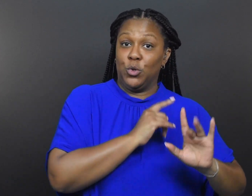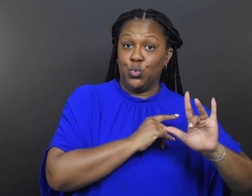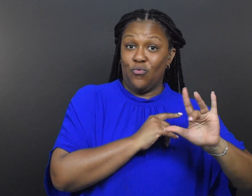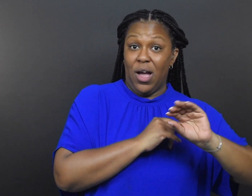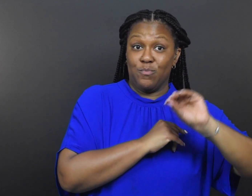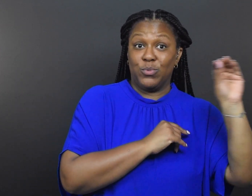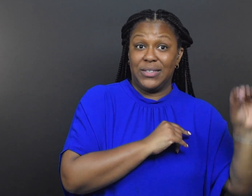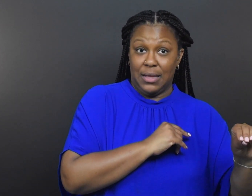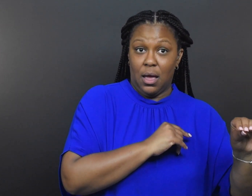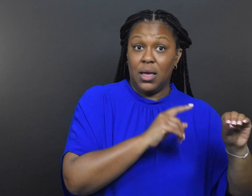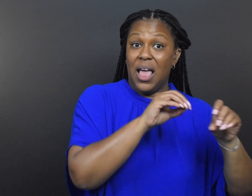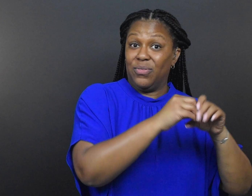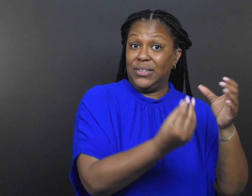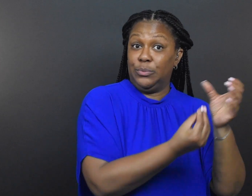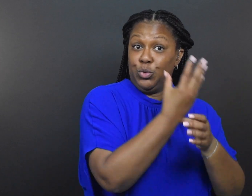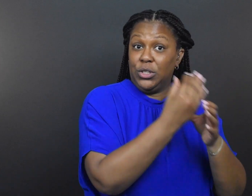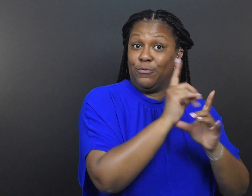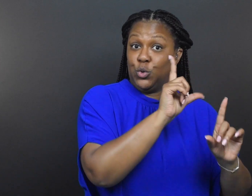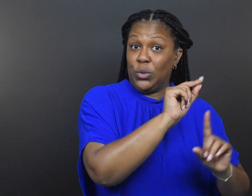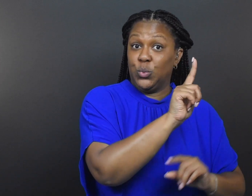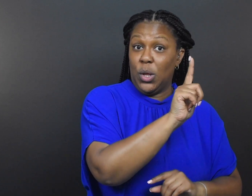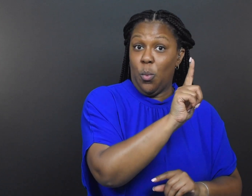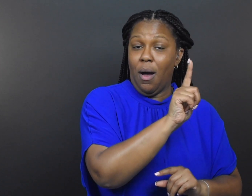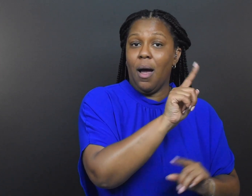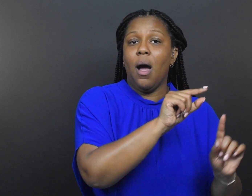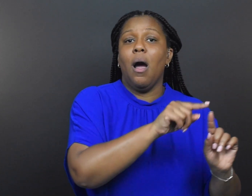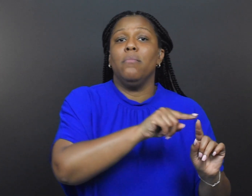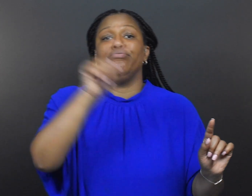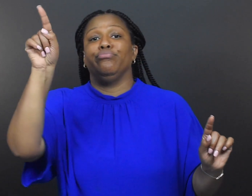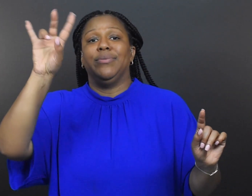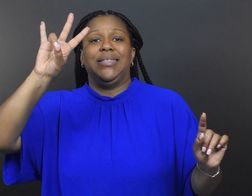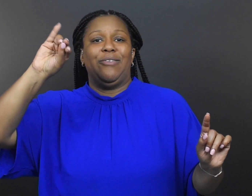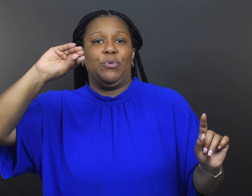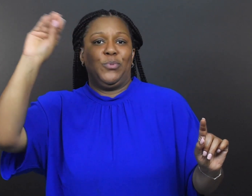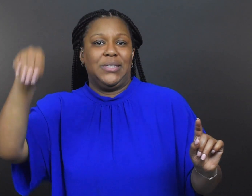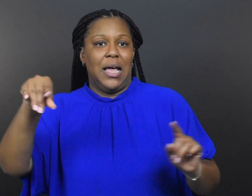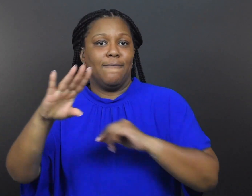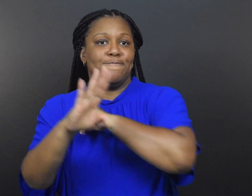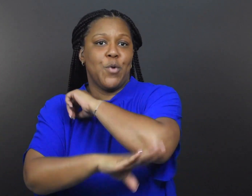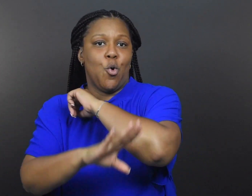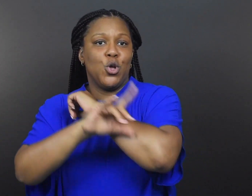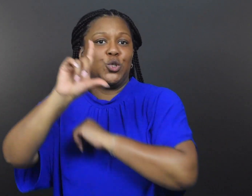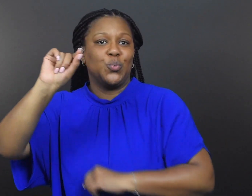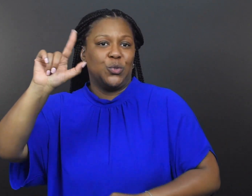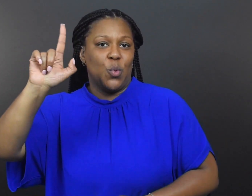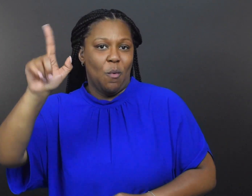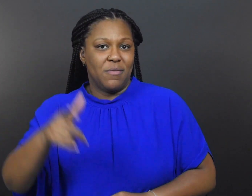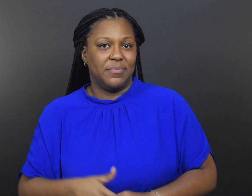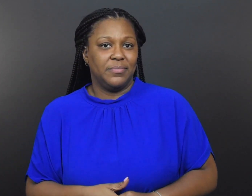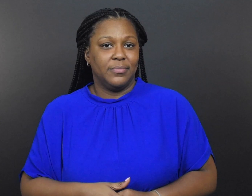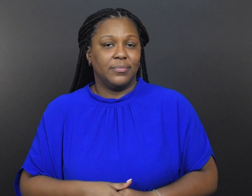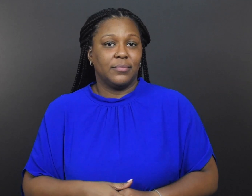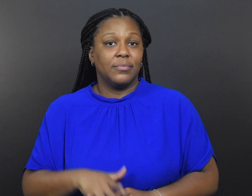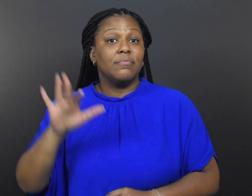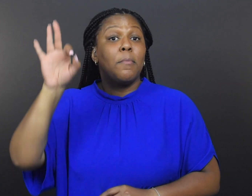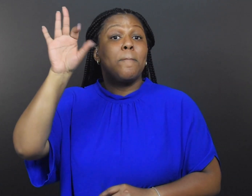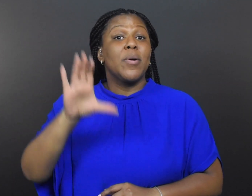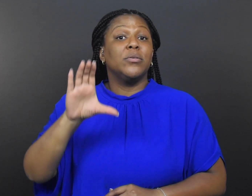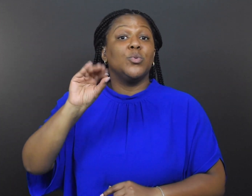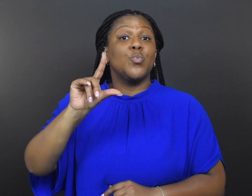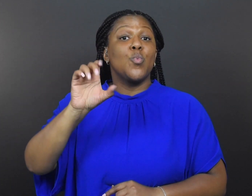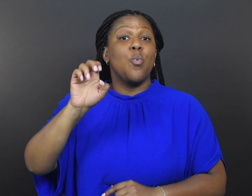25% in the spring of 2021 to 70% in the fall of 2021, said Pastor Collette Broady Grund.